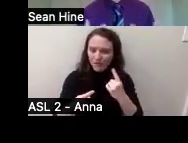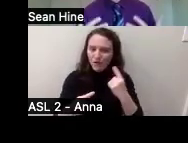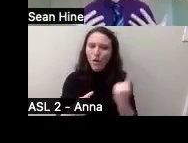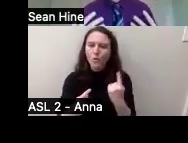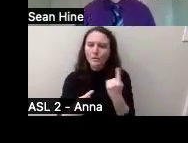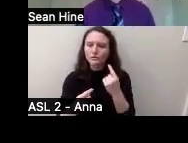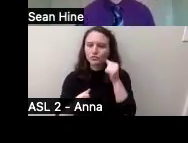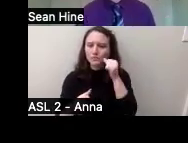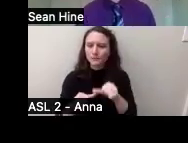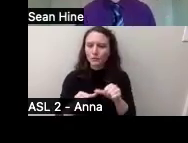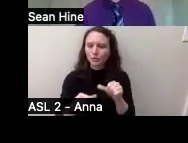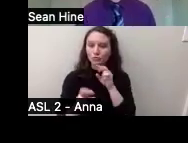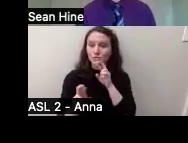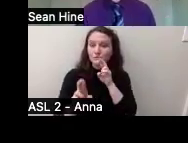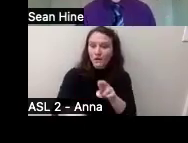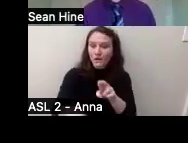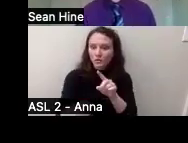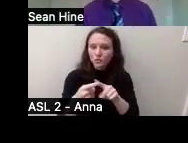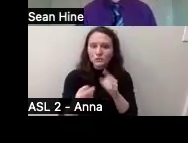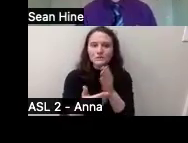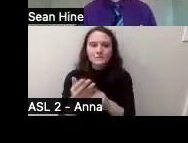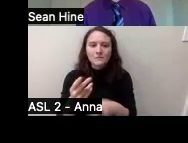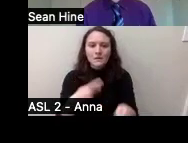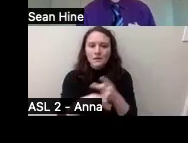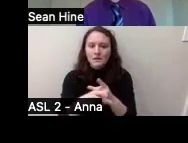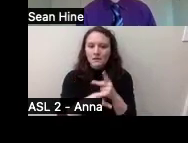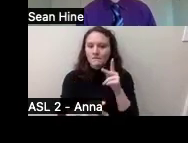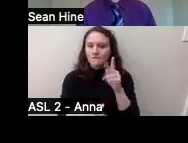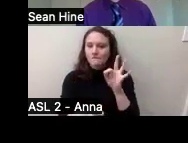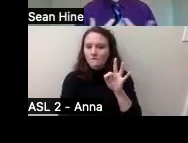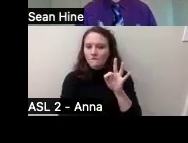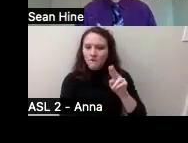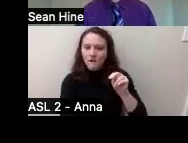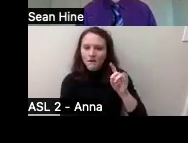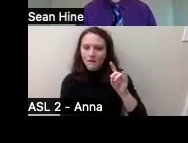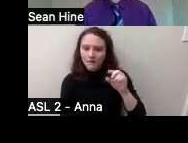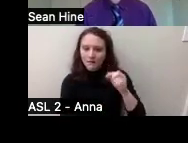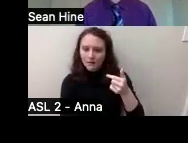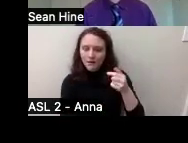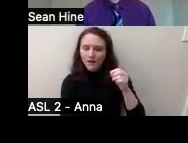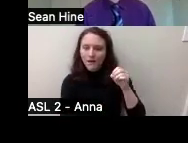to some sort of funding opportunity, and we would love to be helpful for that,